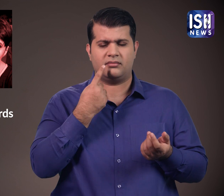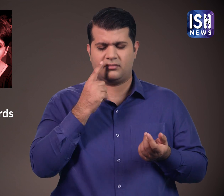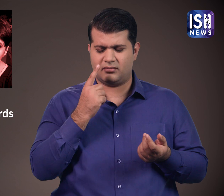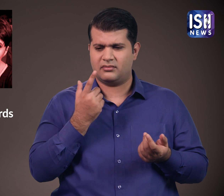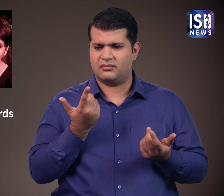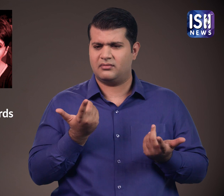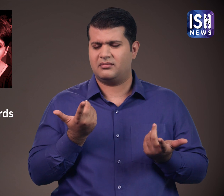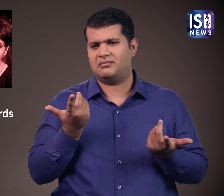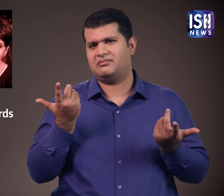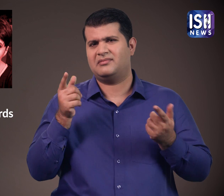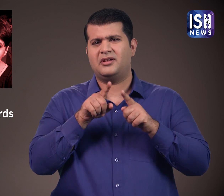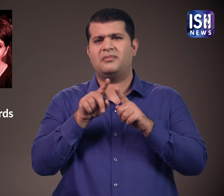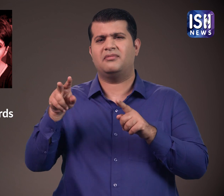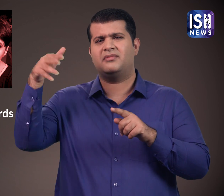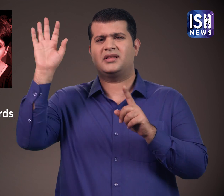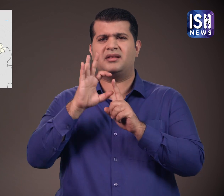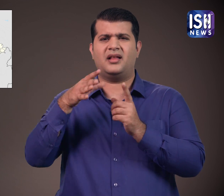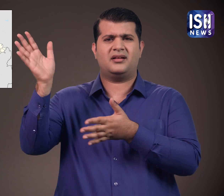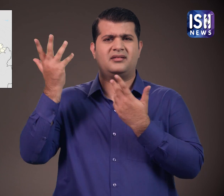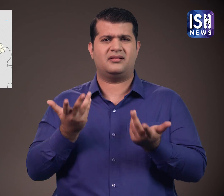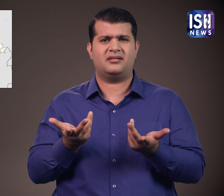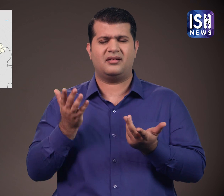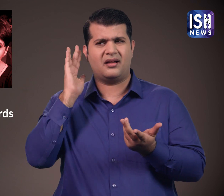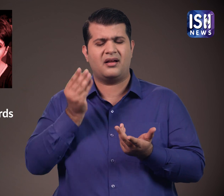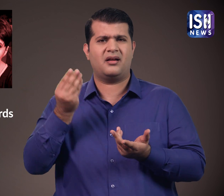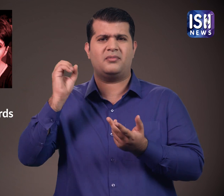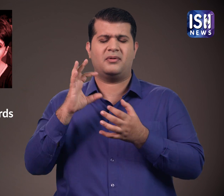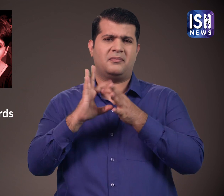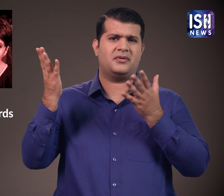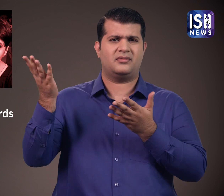The father said maybe she stopped contacting because she is in Delhi & broke of all relations.